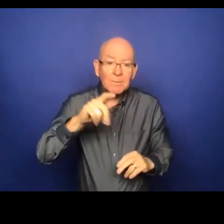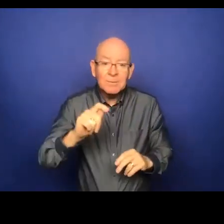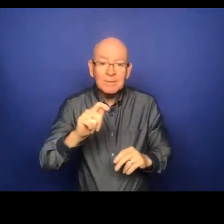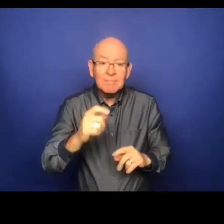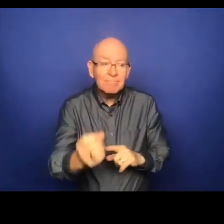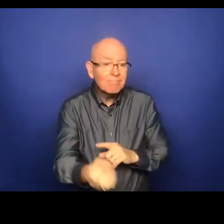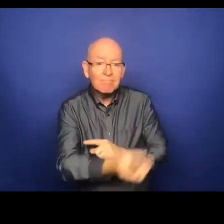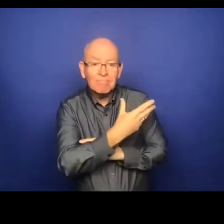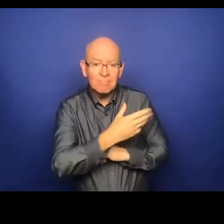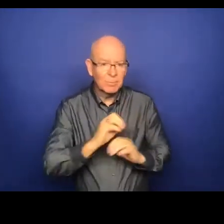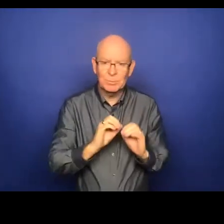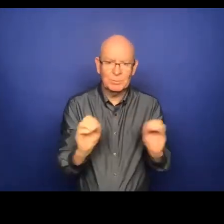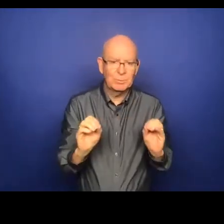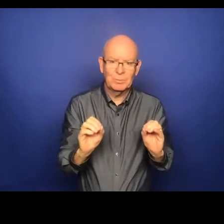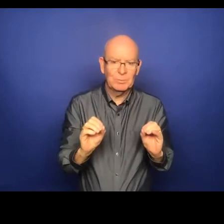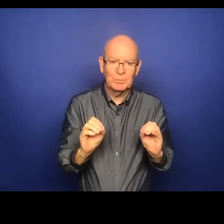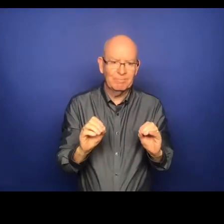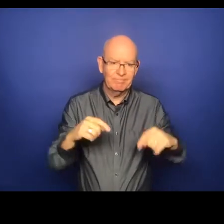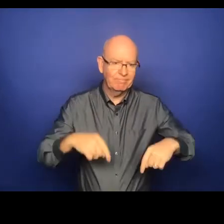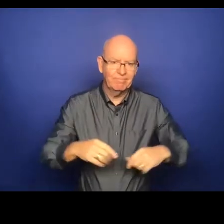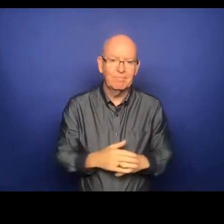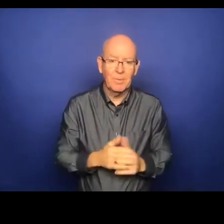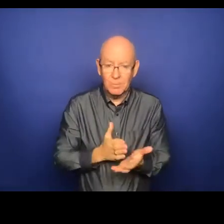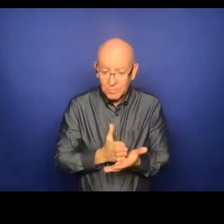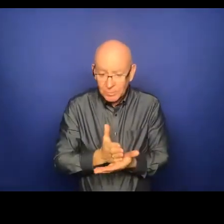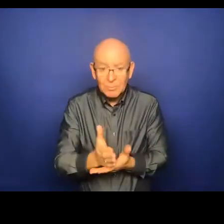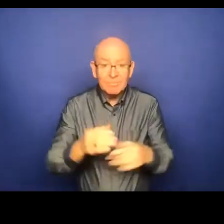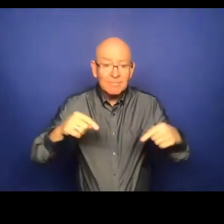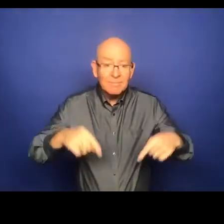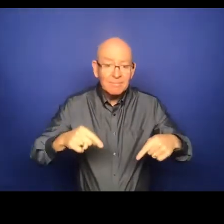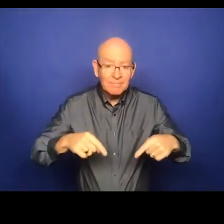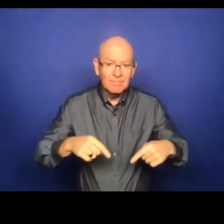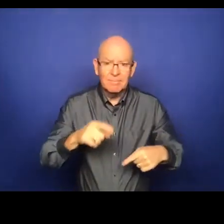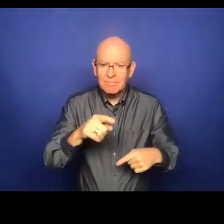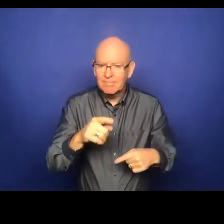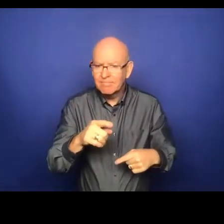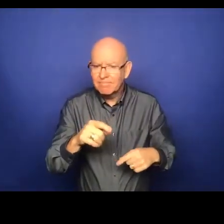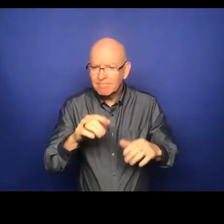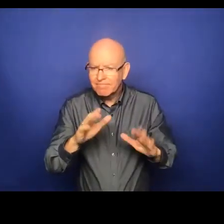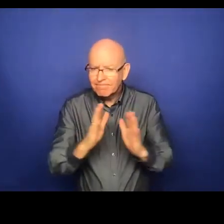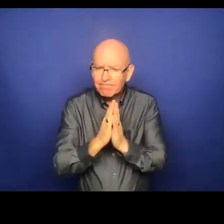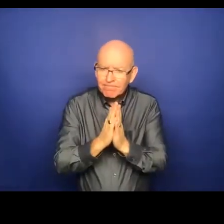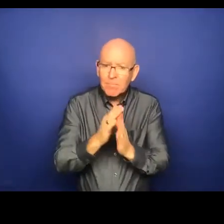box, and we will get back to you by the end of the event, and if we don't, we will post an email or